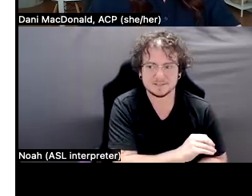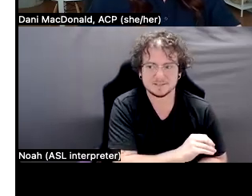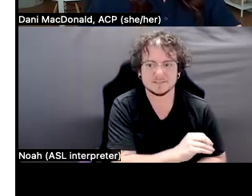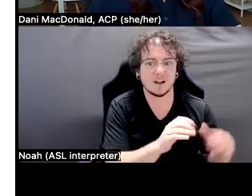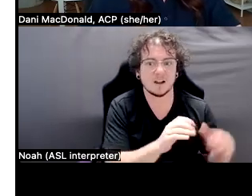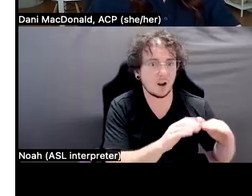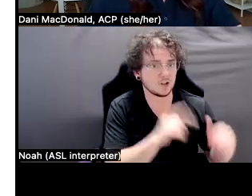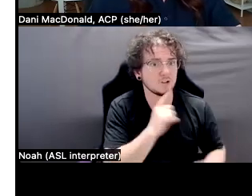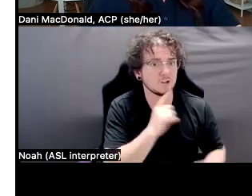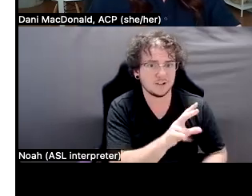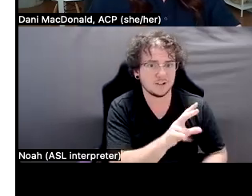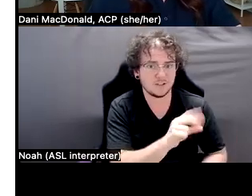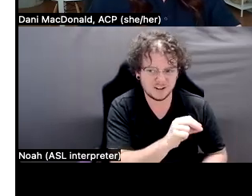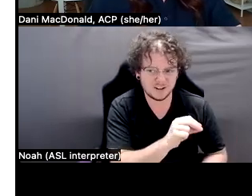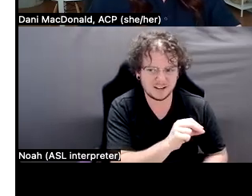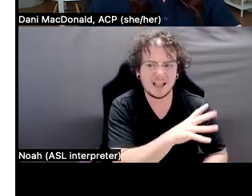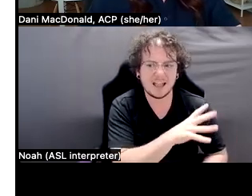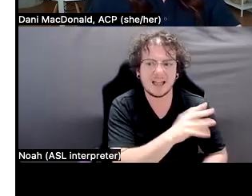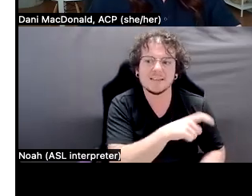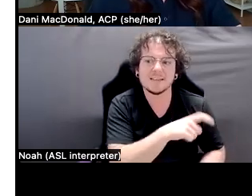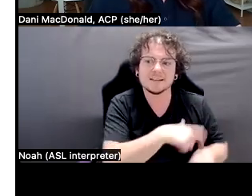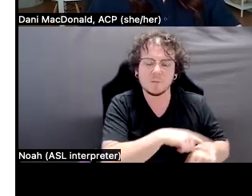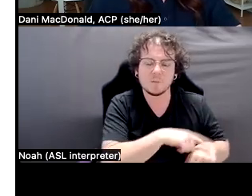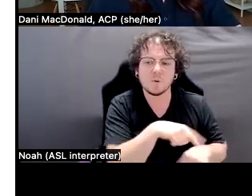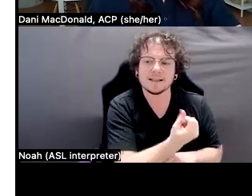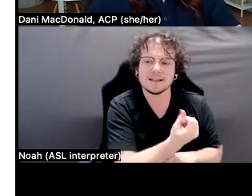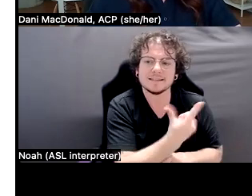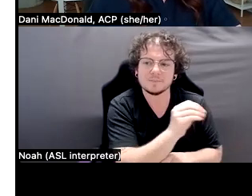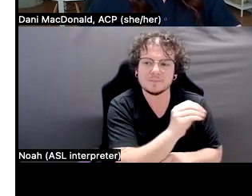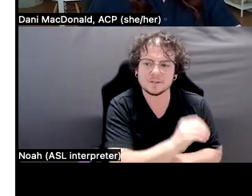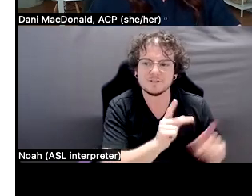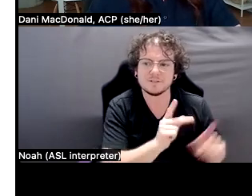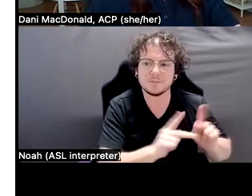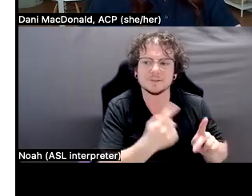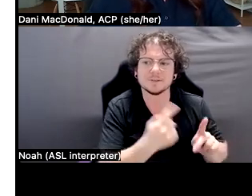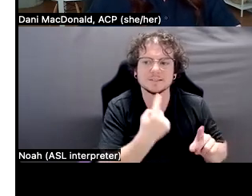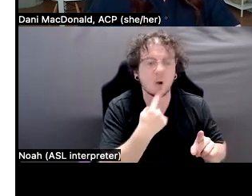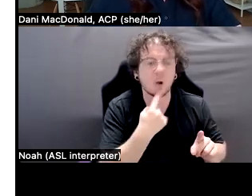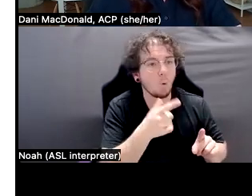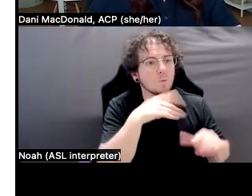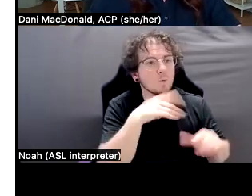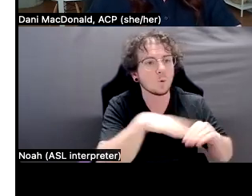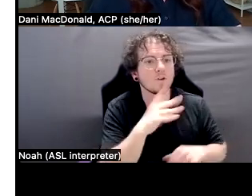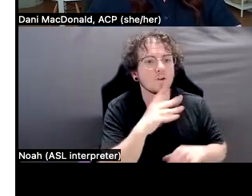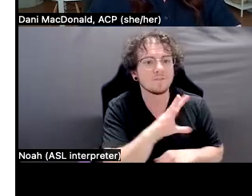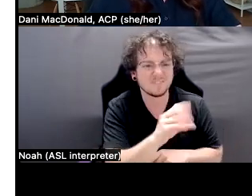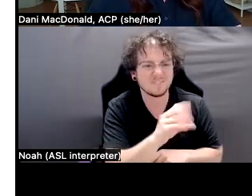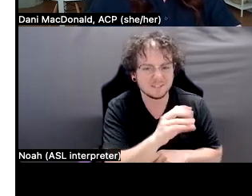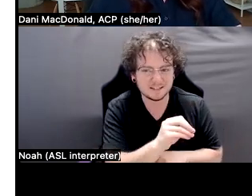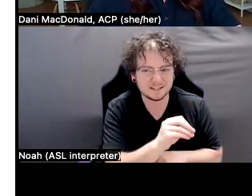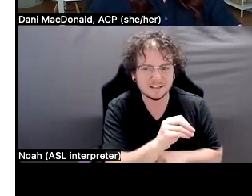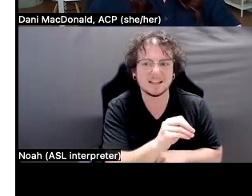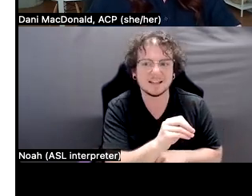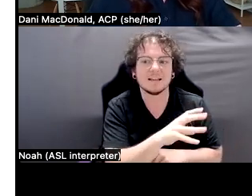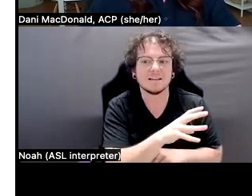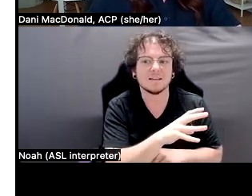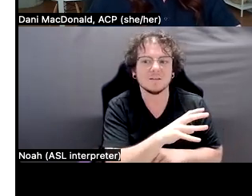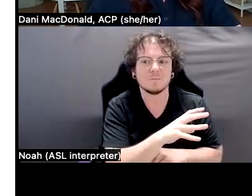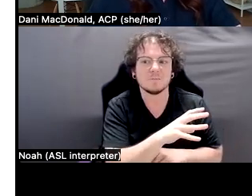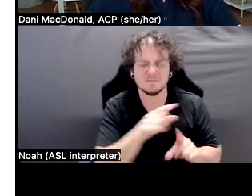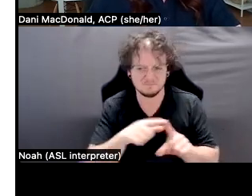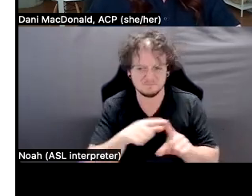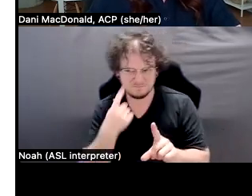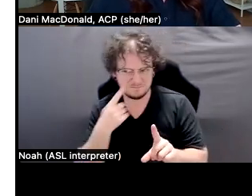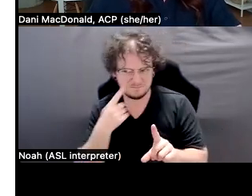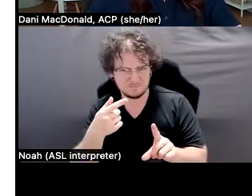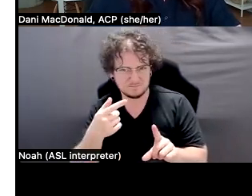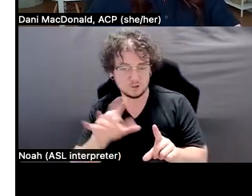11% of respondents in 2018 said they were over 50 while nearly a quarter did in the 2024 survey.